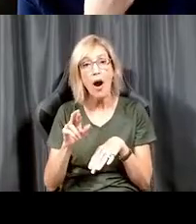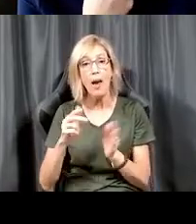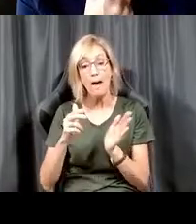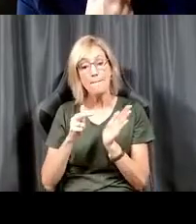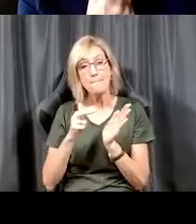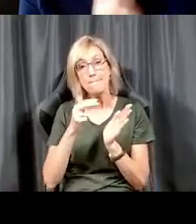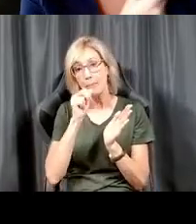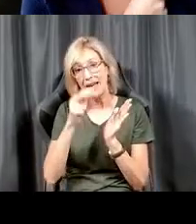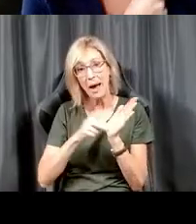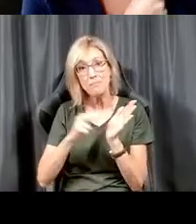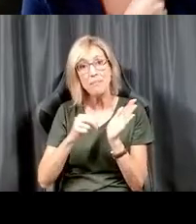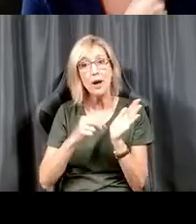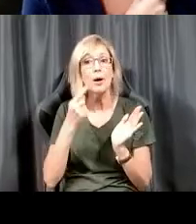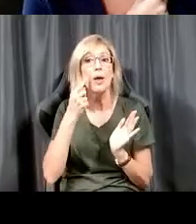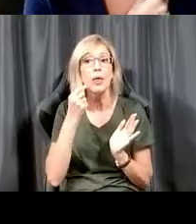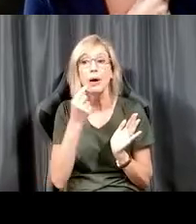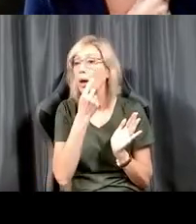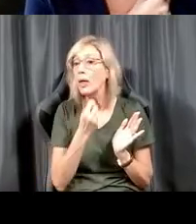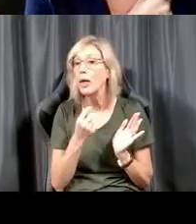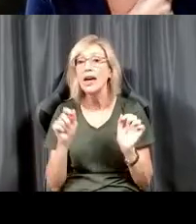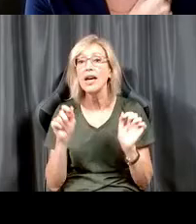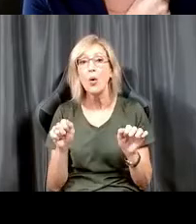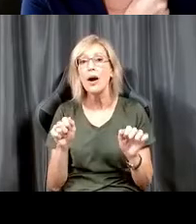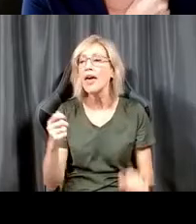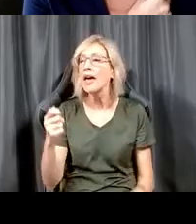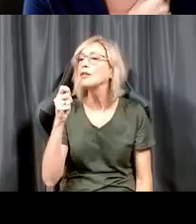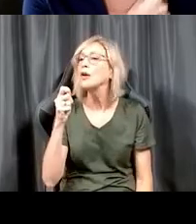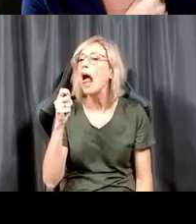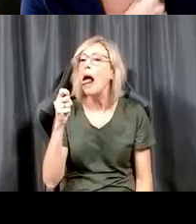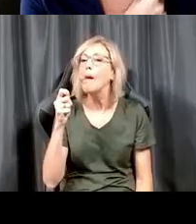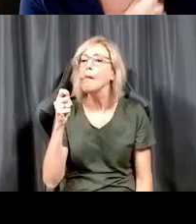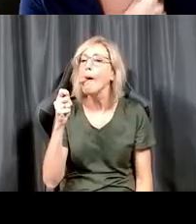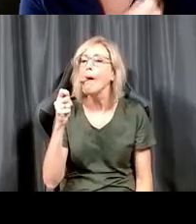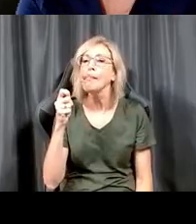outsides of their mouth so they have to try and reach it.